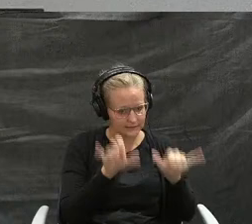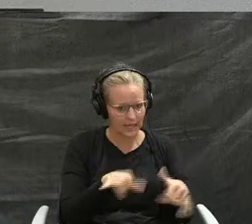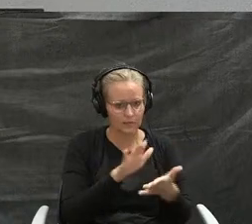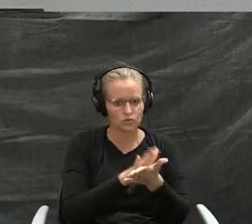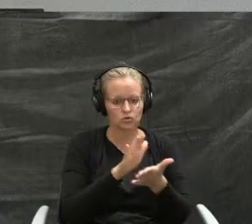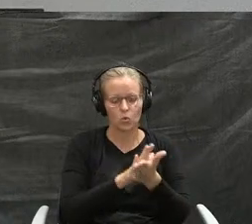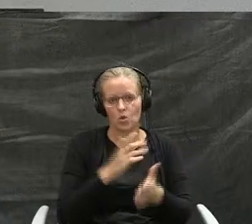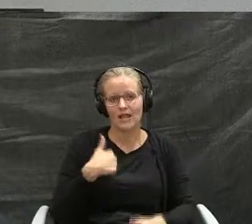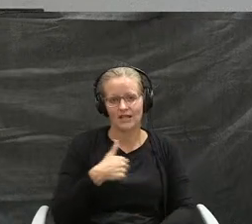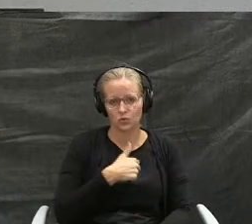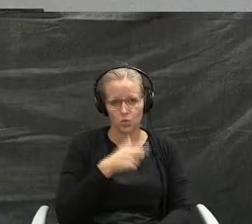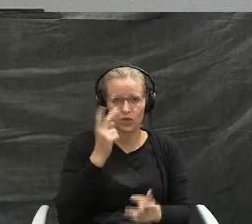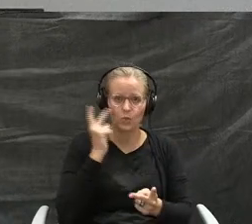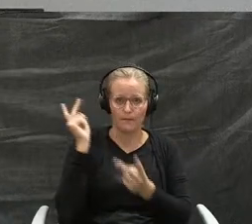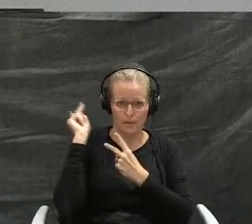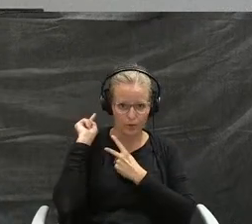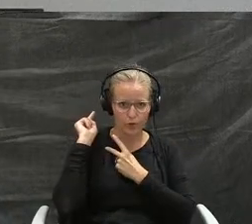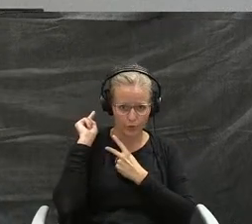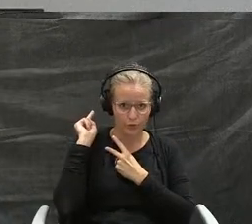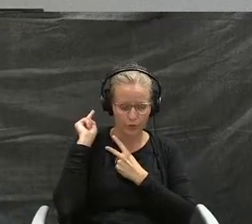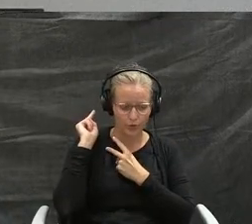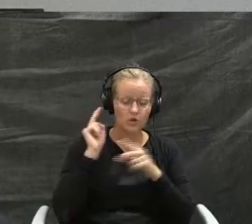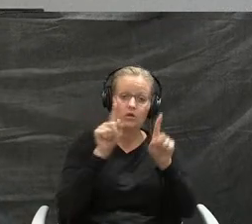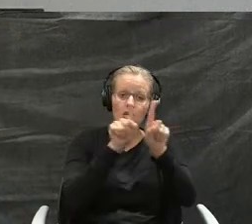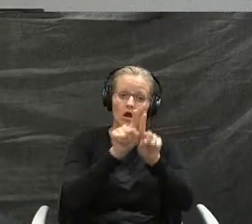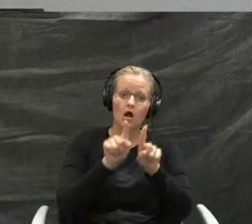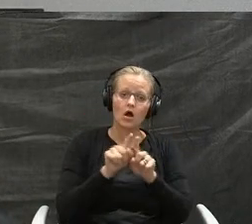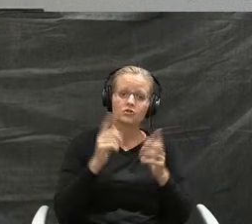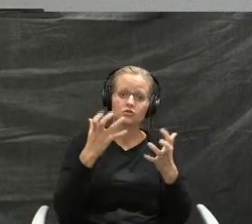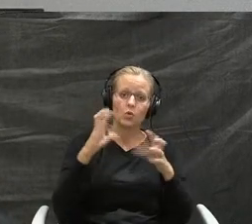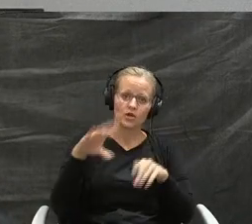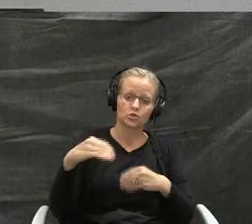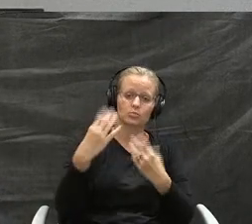option 2. In case we are required to close the hybrid